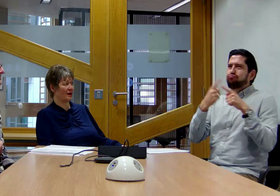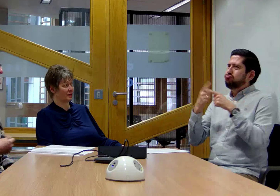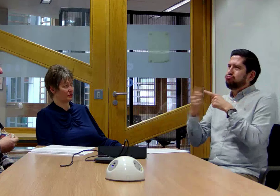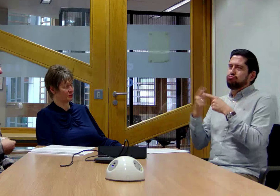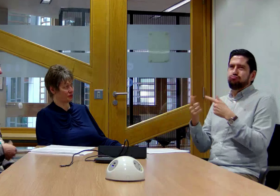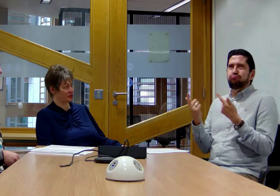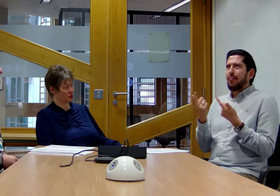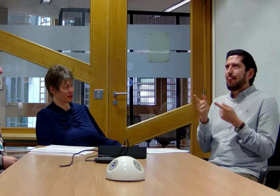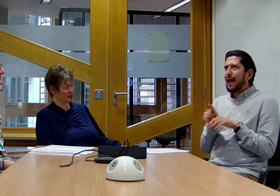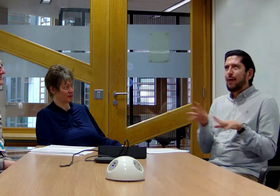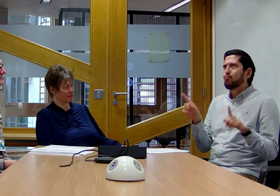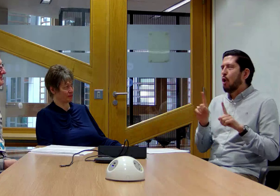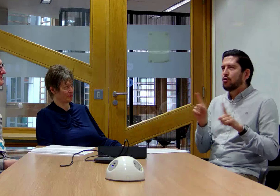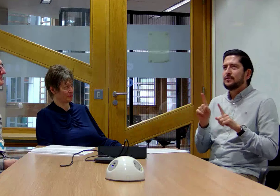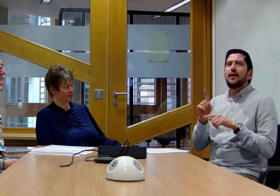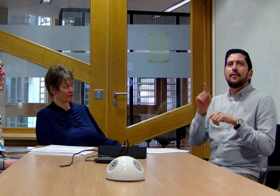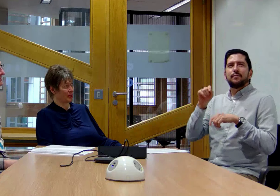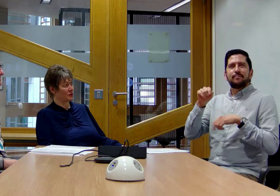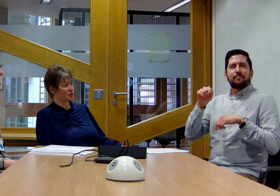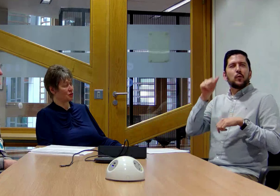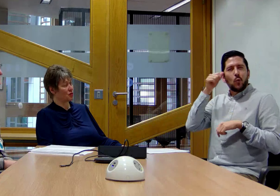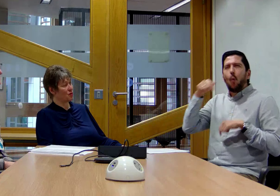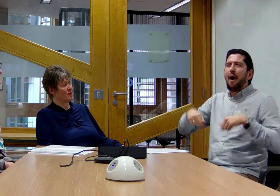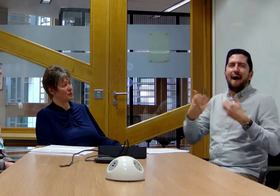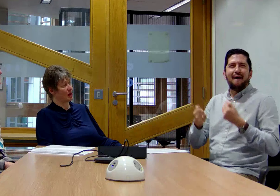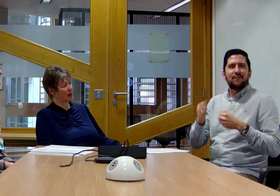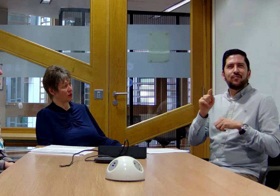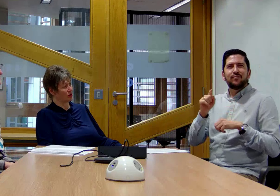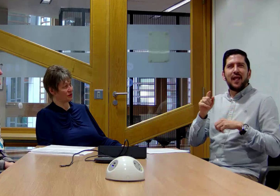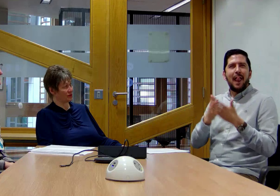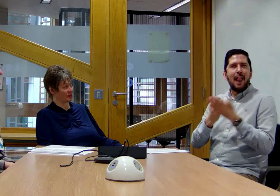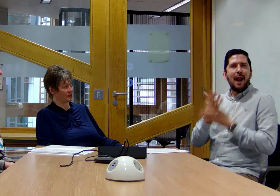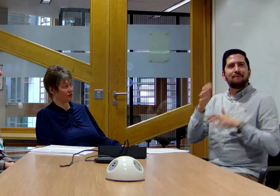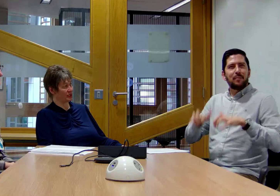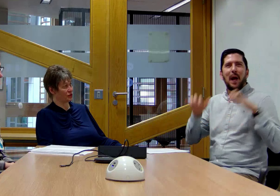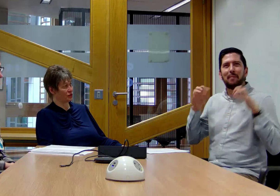Parliament has its own BSL plan and that was the reason why I was brought into work here.